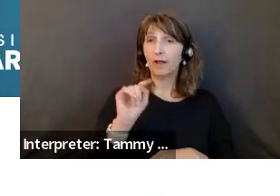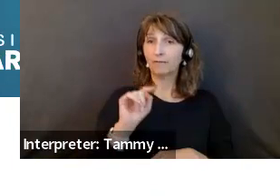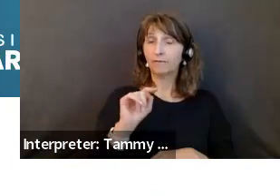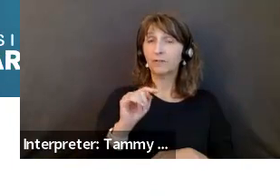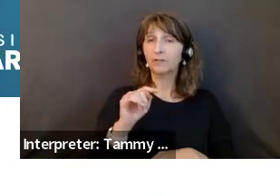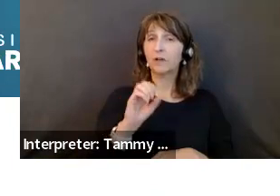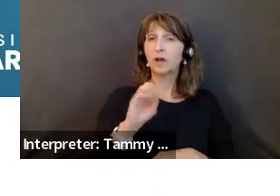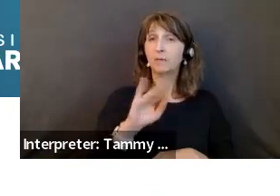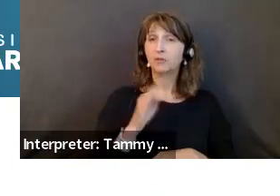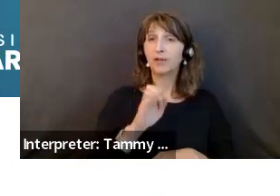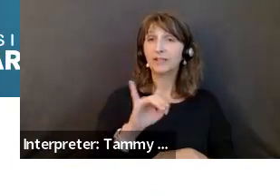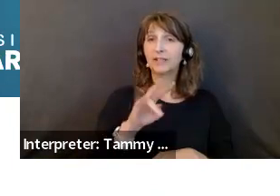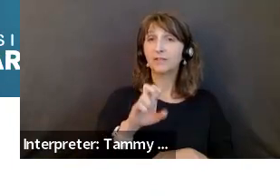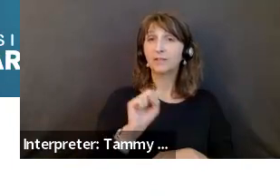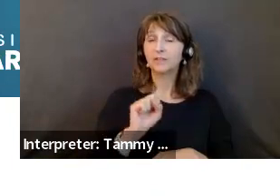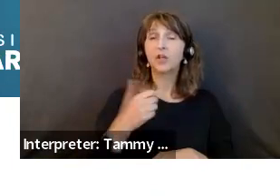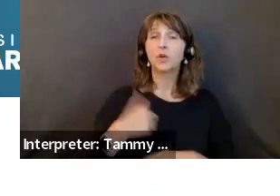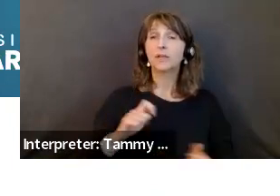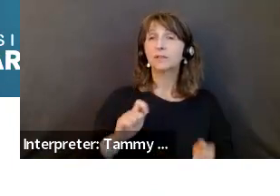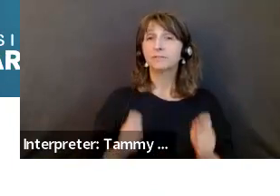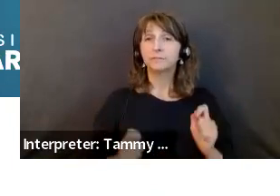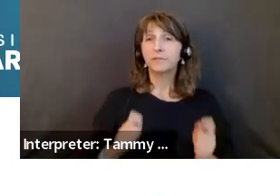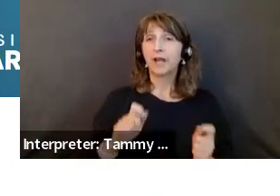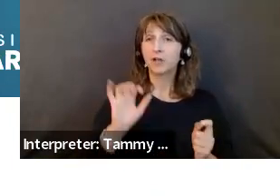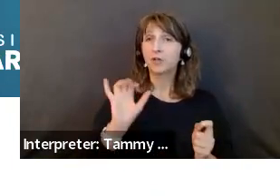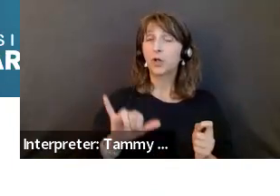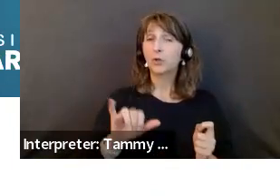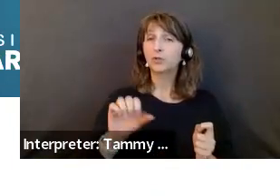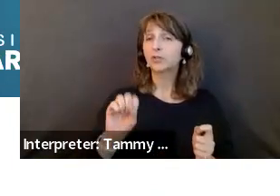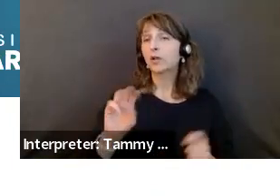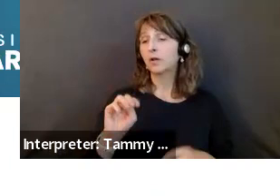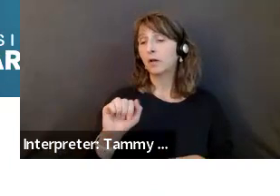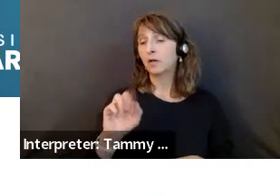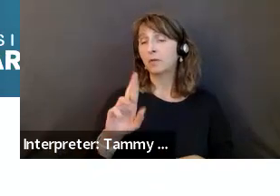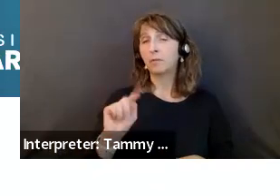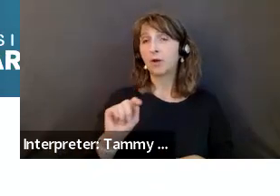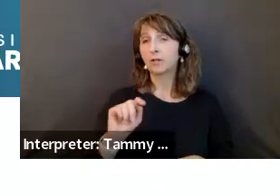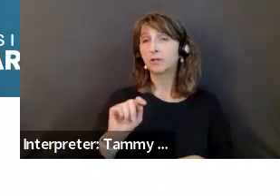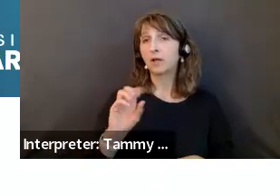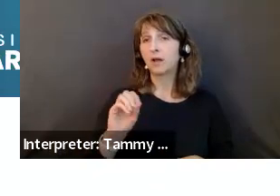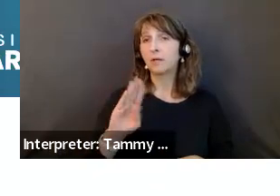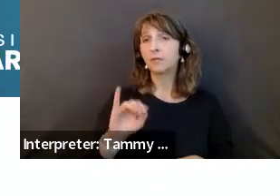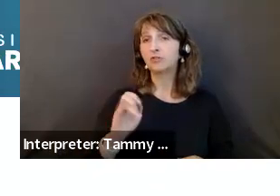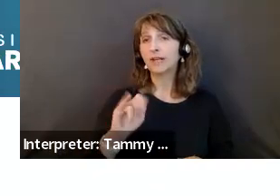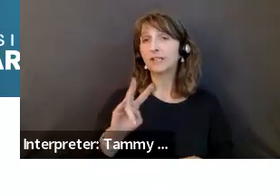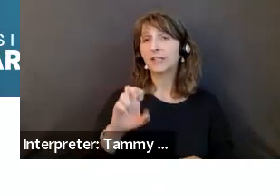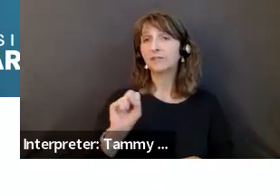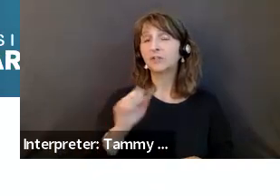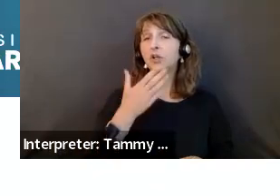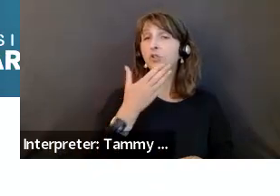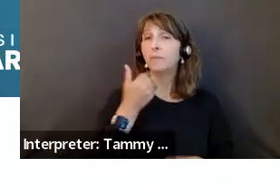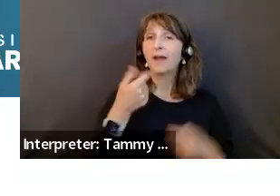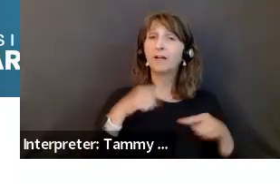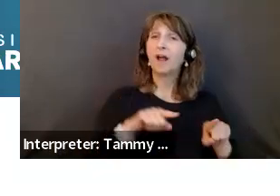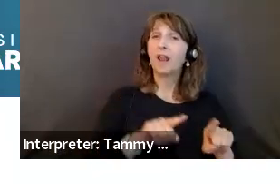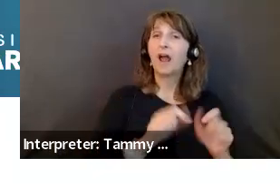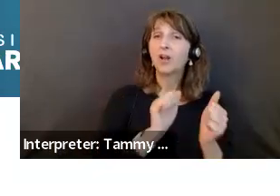Or it's tailoring our smart objectives to better align with best practices, but also with efforts already being done throughout our state.